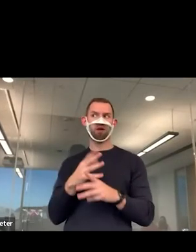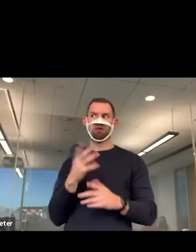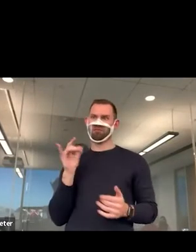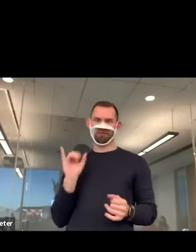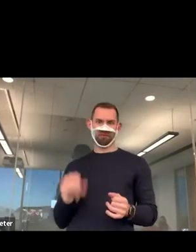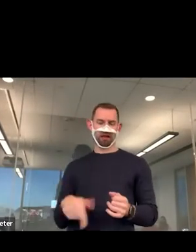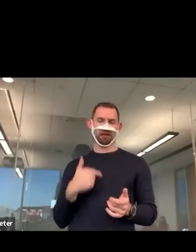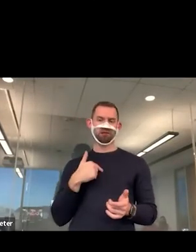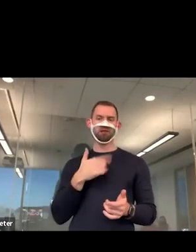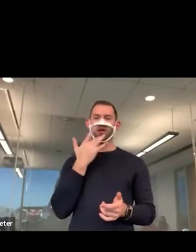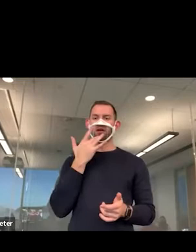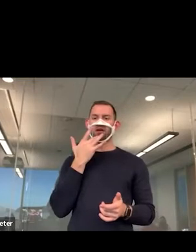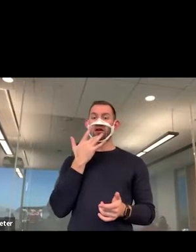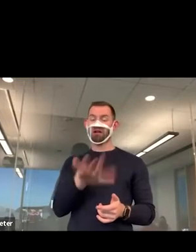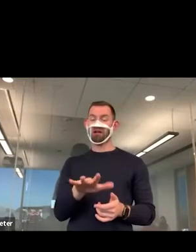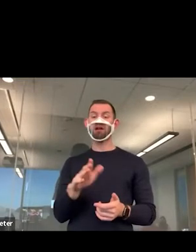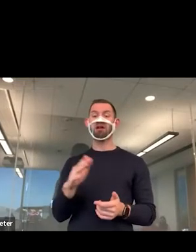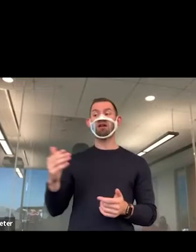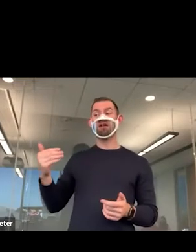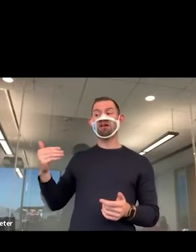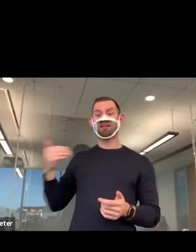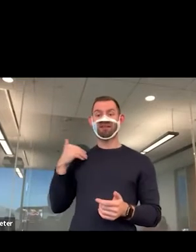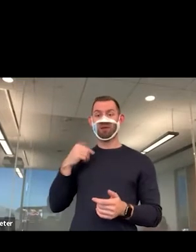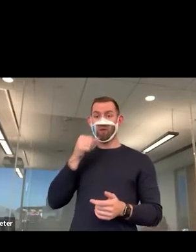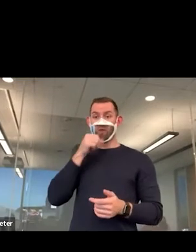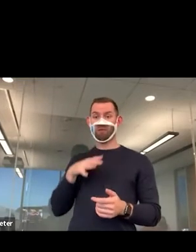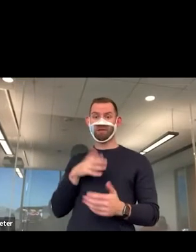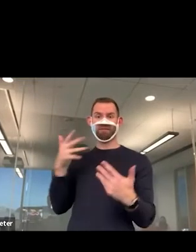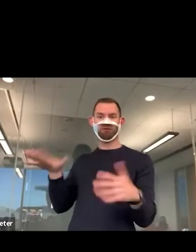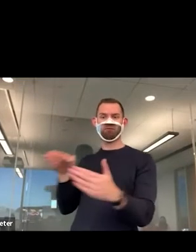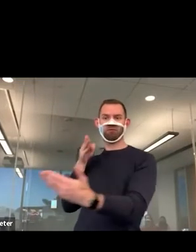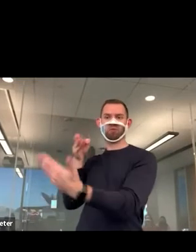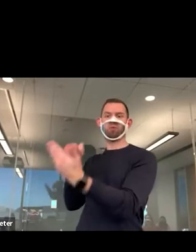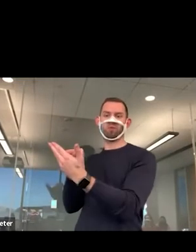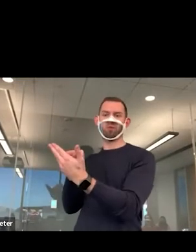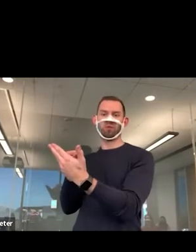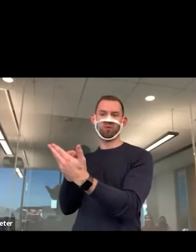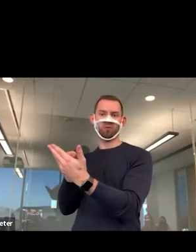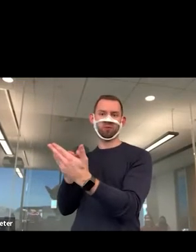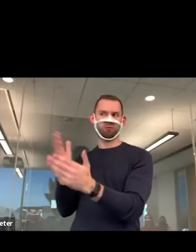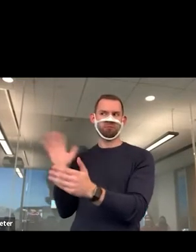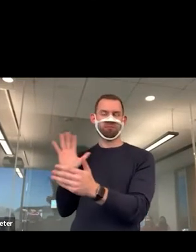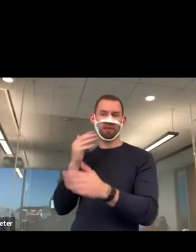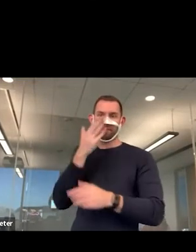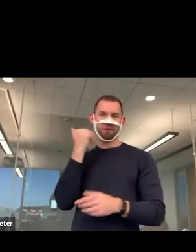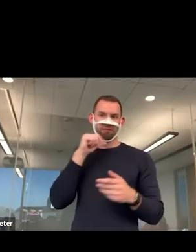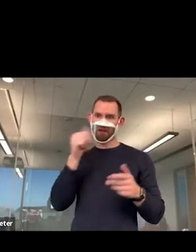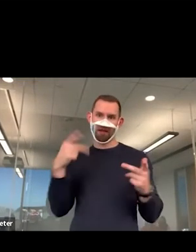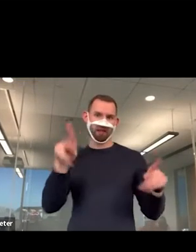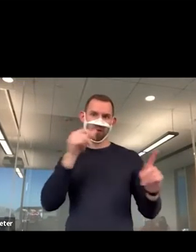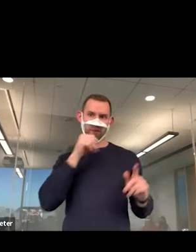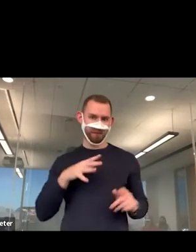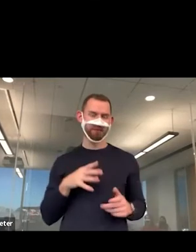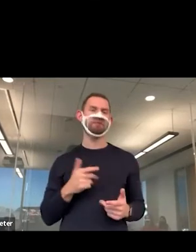a woman had sued them um because they uh didn't allow them to go there and i was a beneficiary